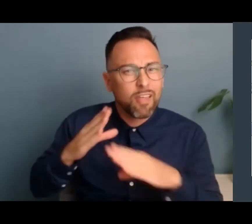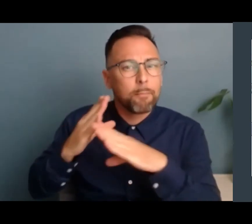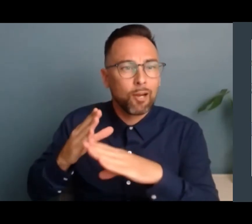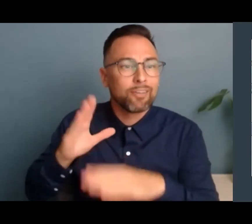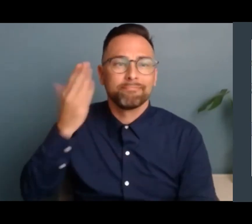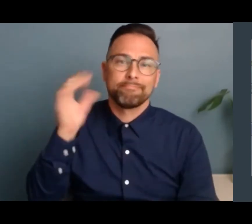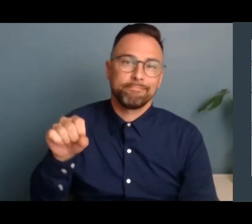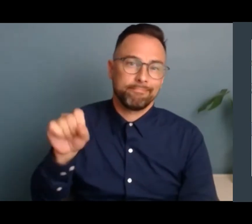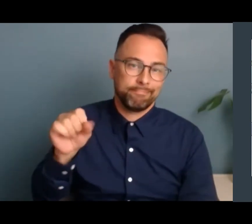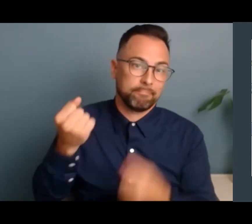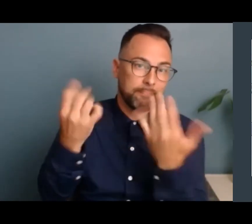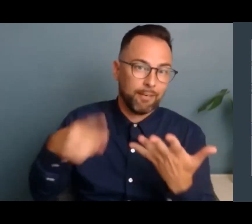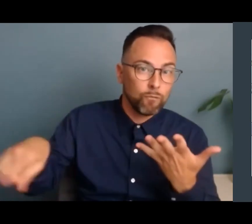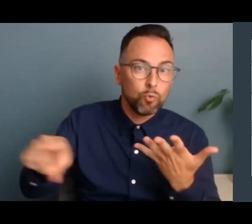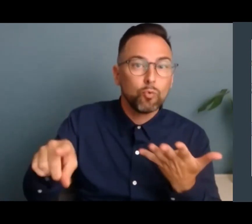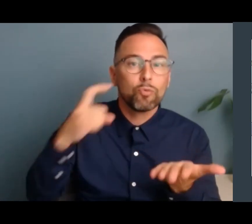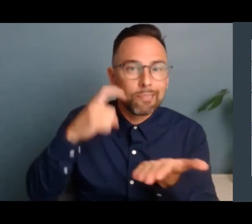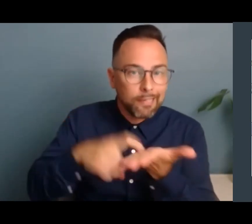to see if they were familiar with those types of barriers,